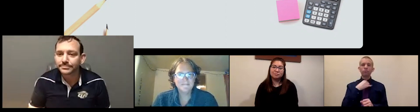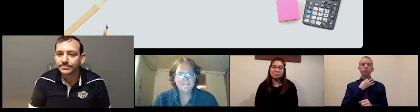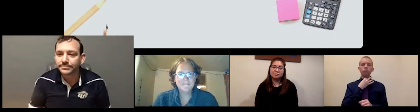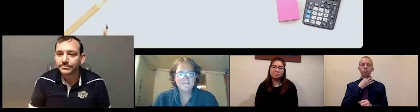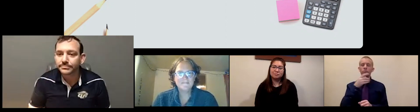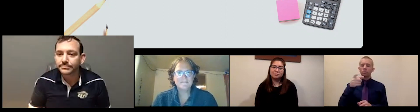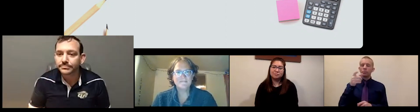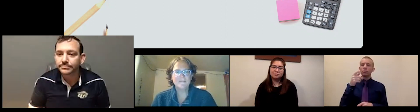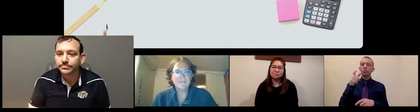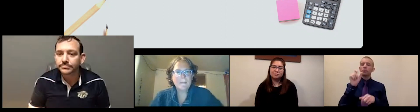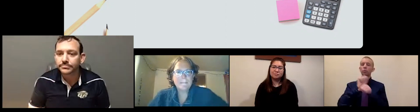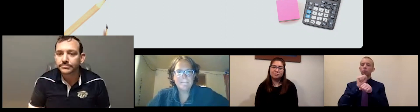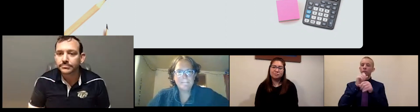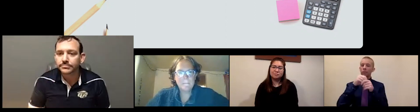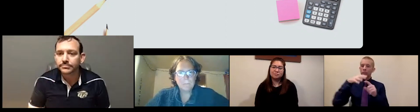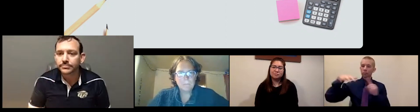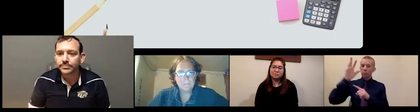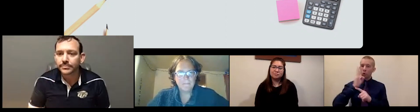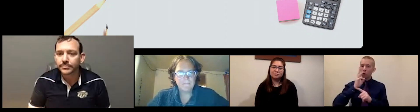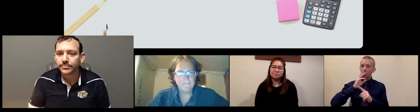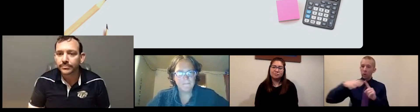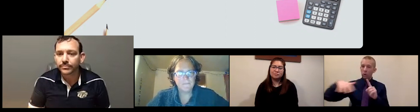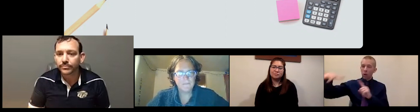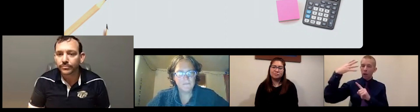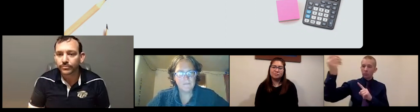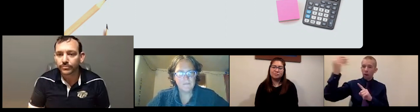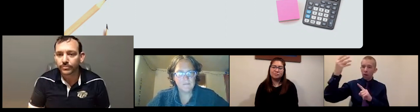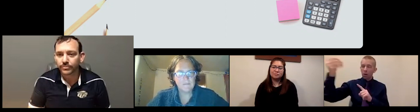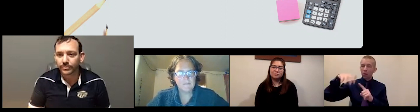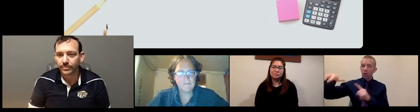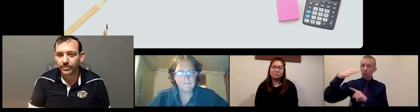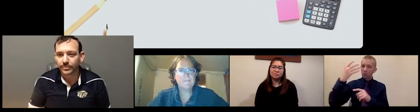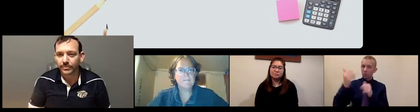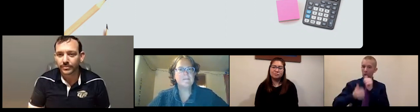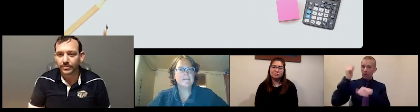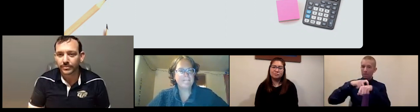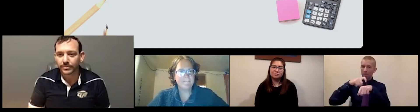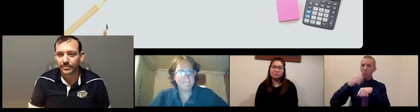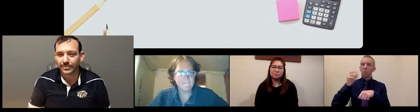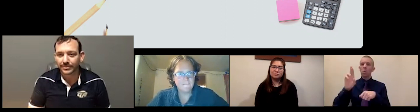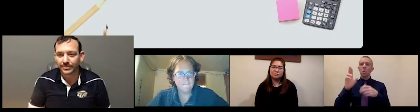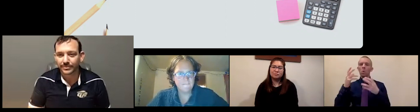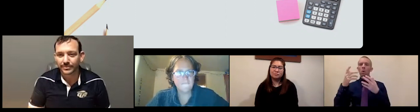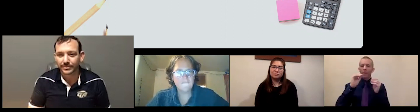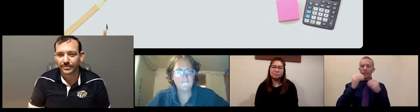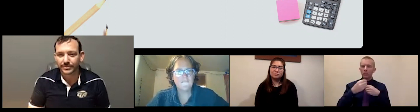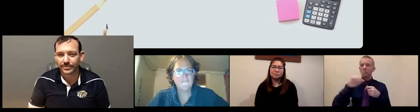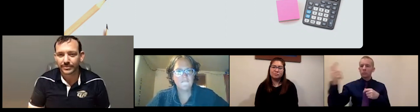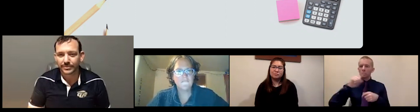Do you work with water outside most of the time, or in the office, or both?